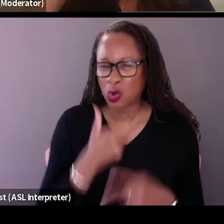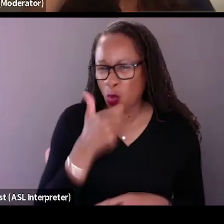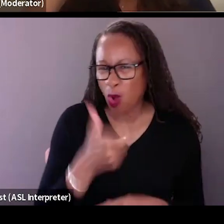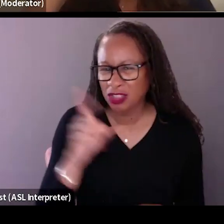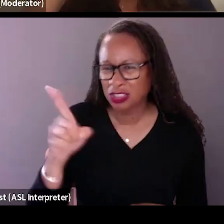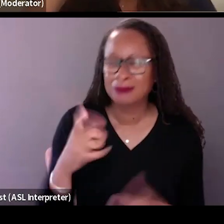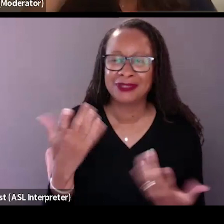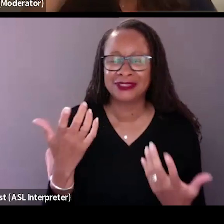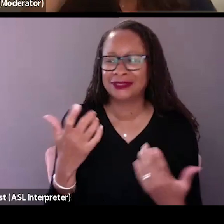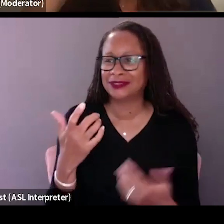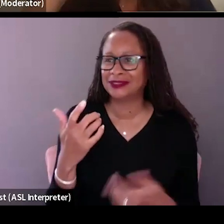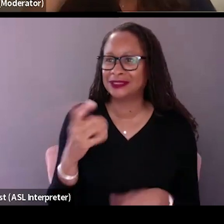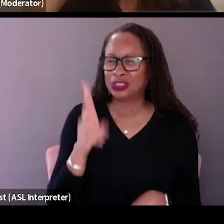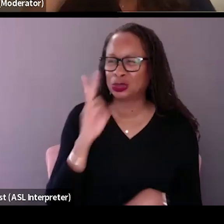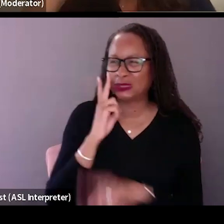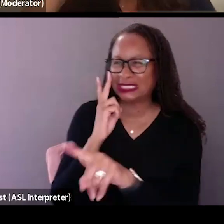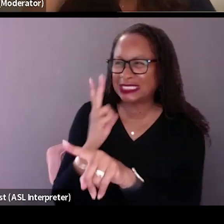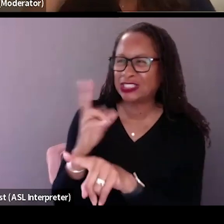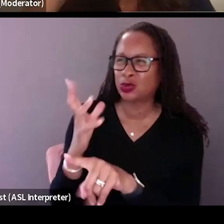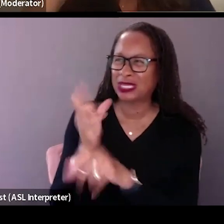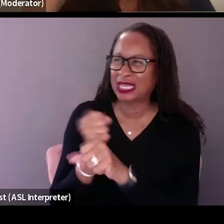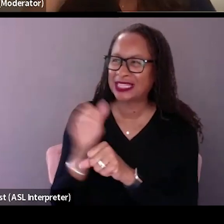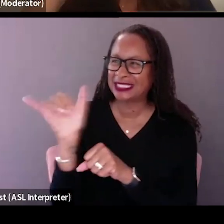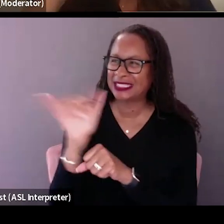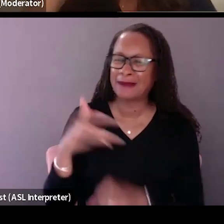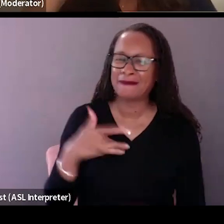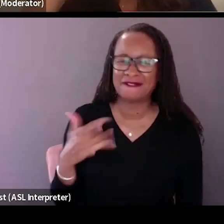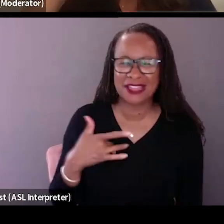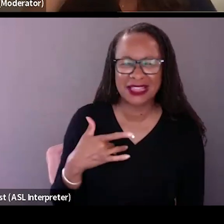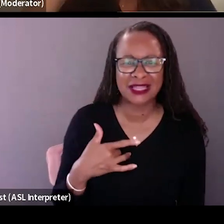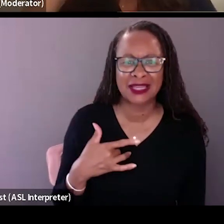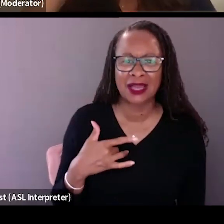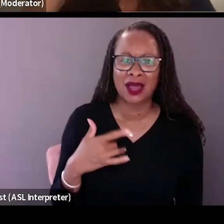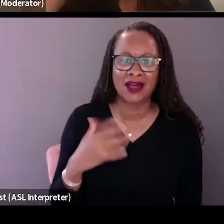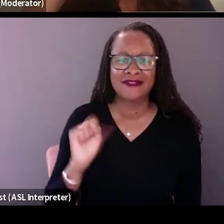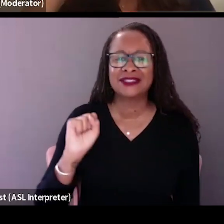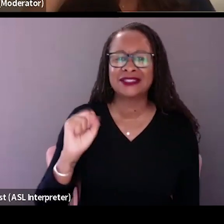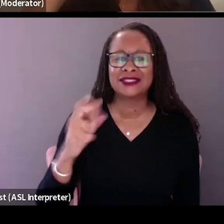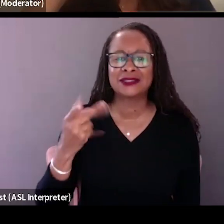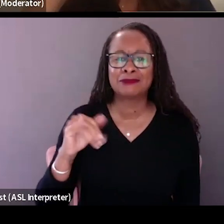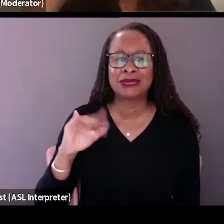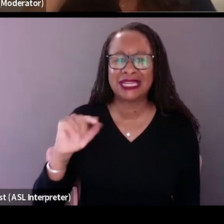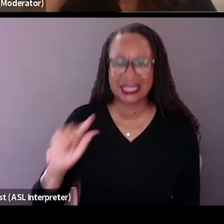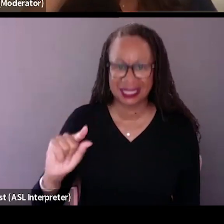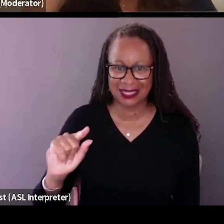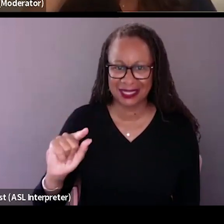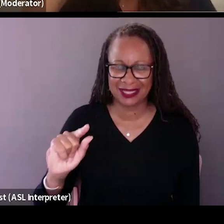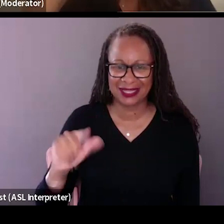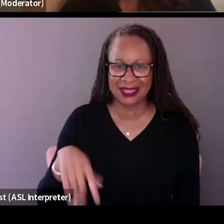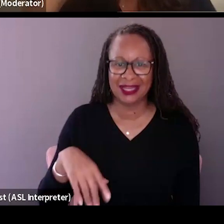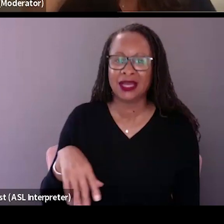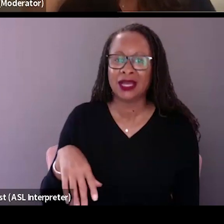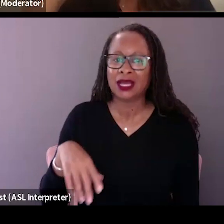and you get the same feeling of spinning, of the way he uses grammar,